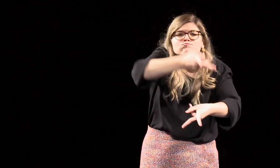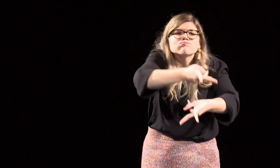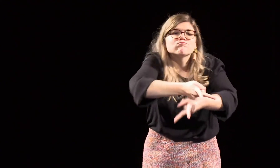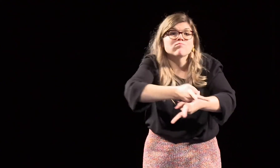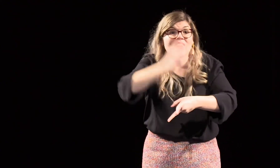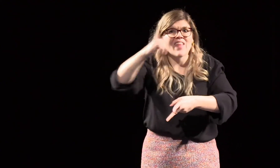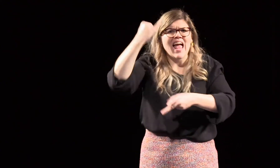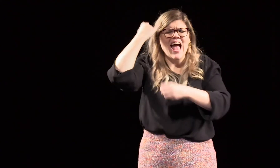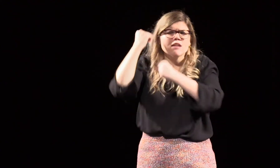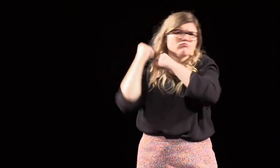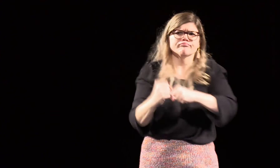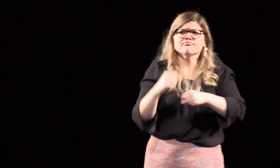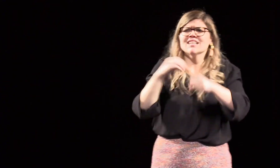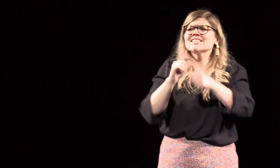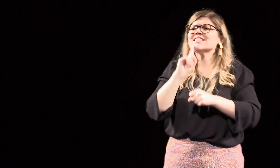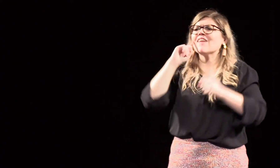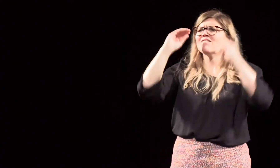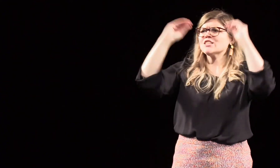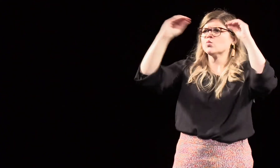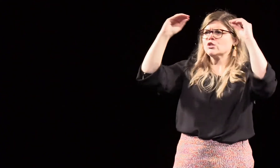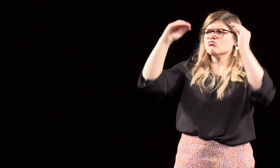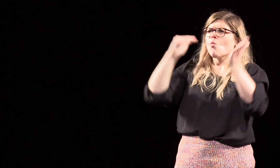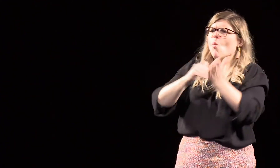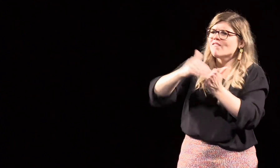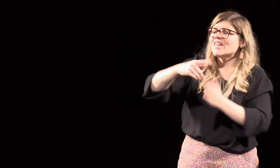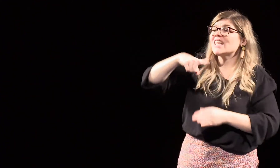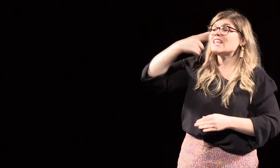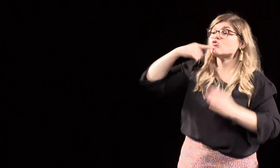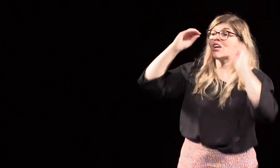That means, you know, taking care of, like, a father.